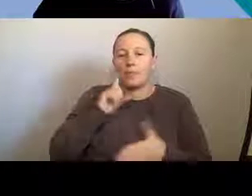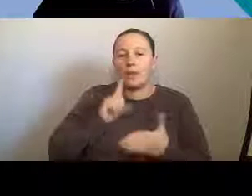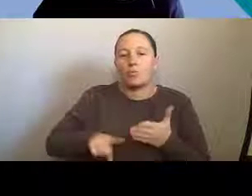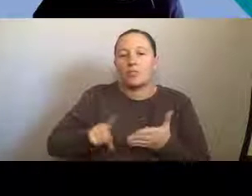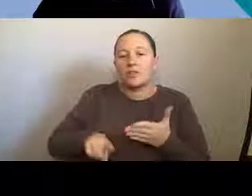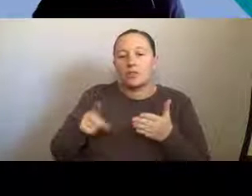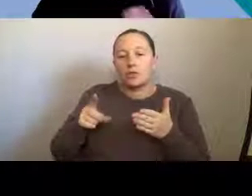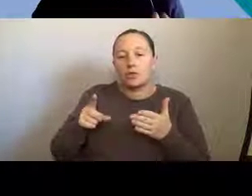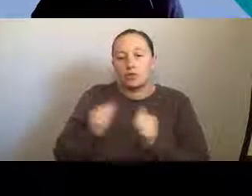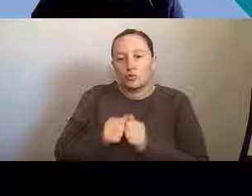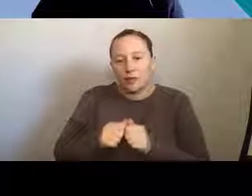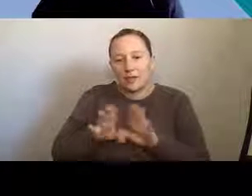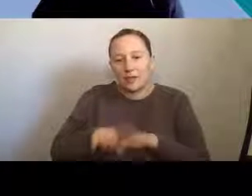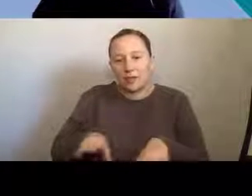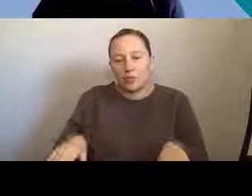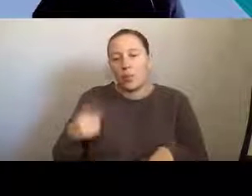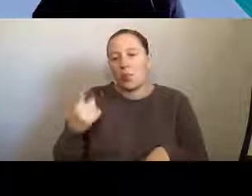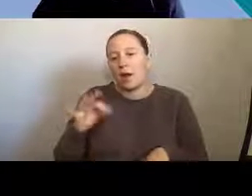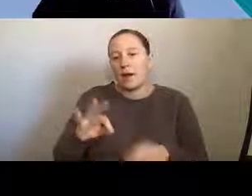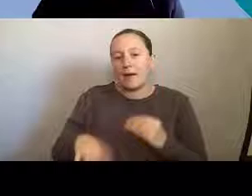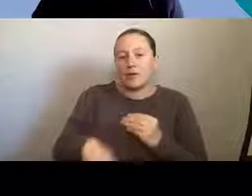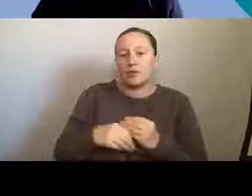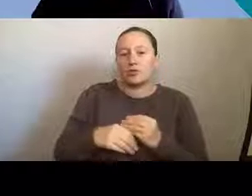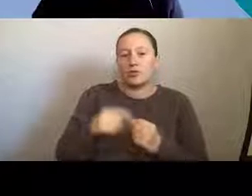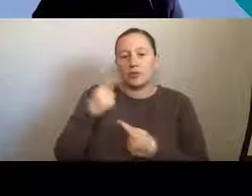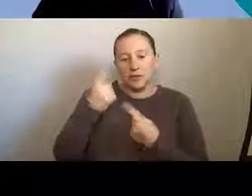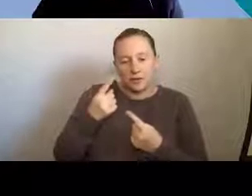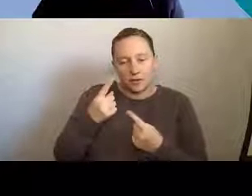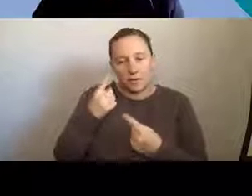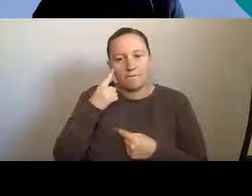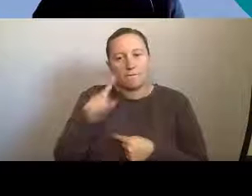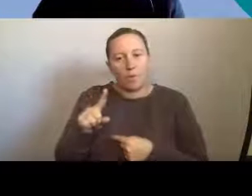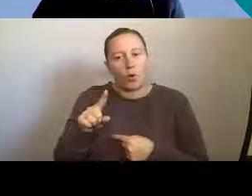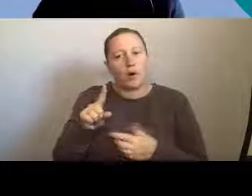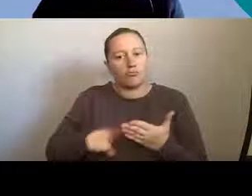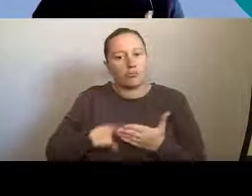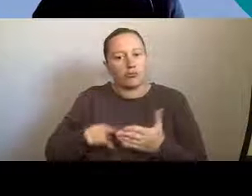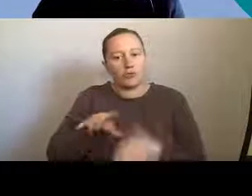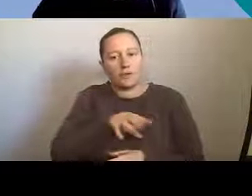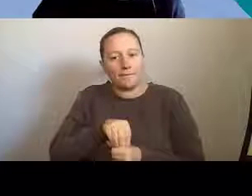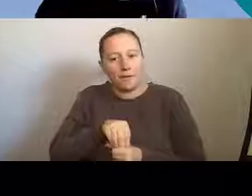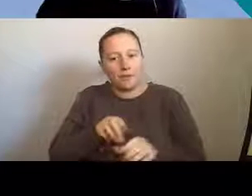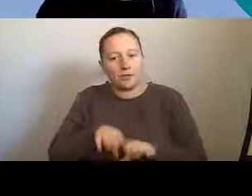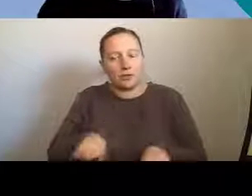and one of the additional consideration for research involving children is that there's likely the requirement